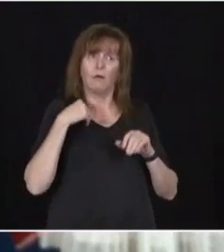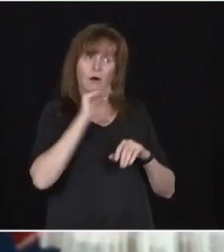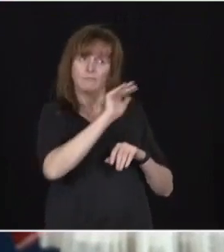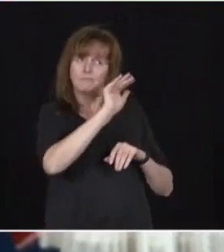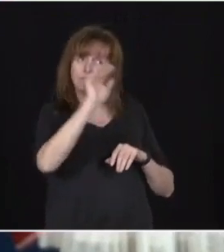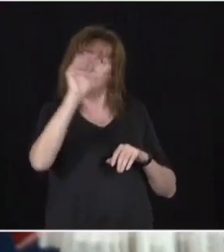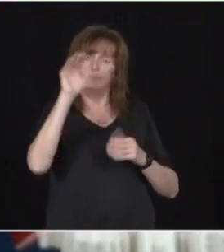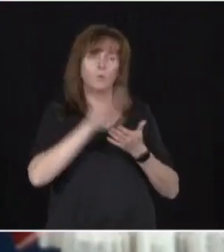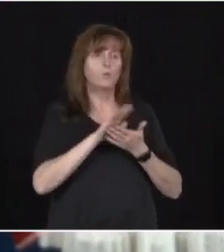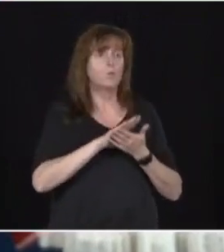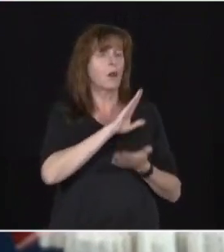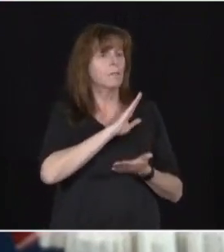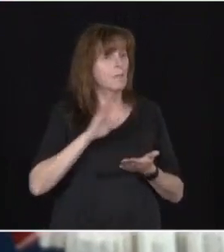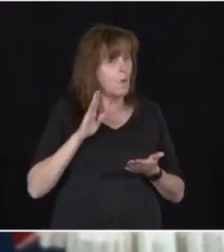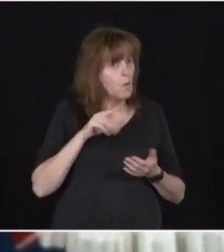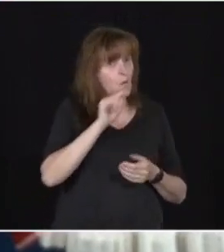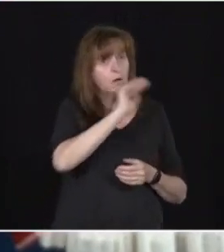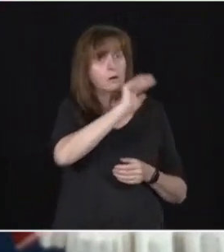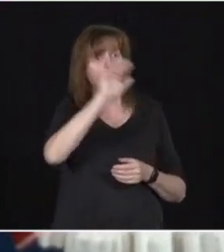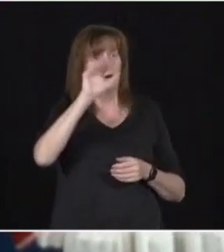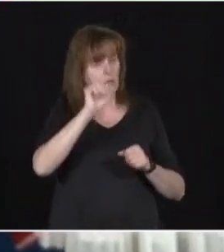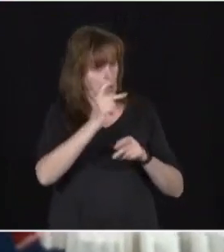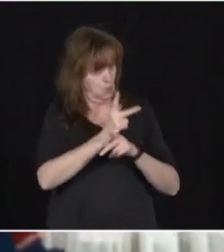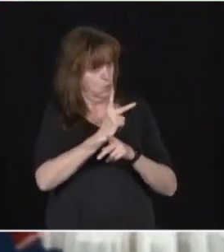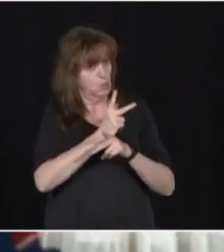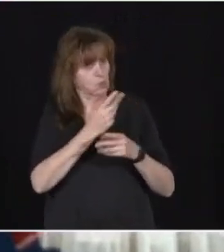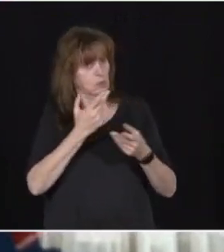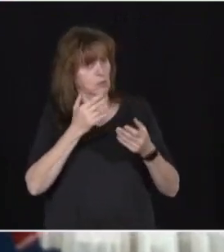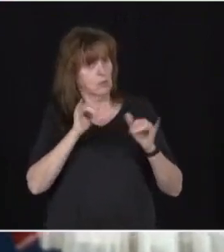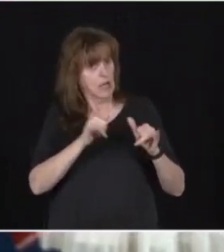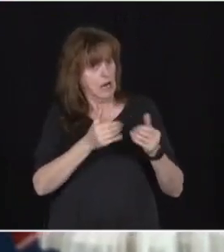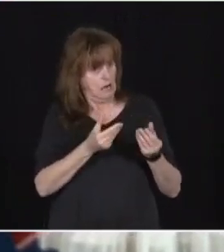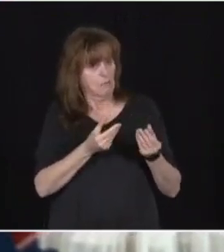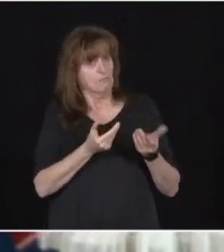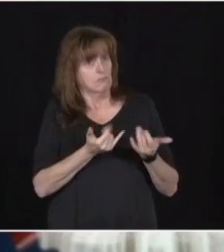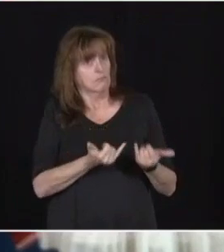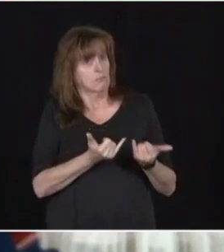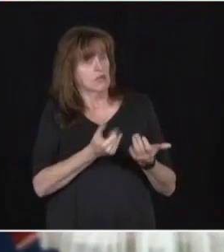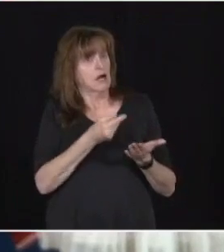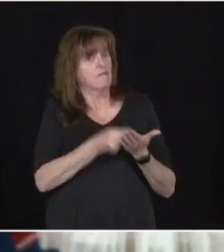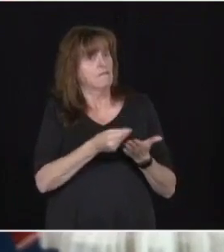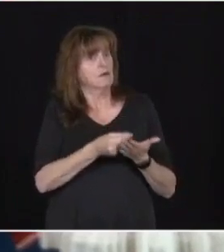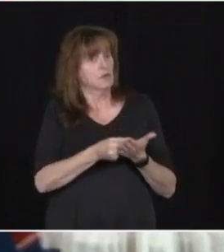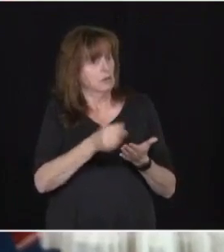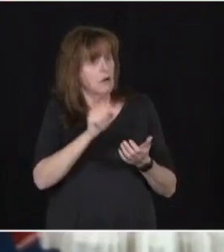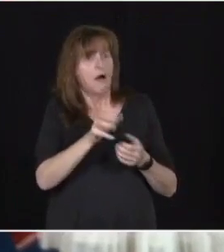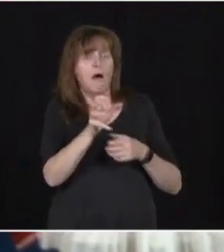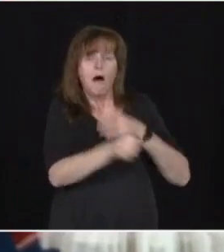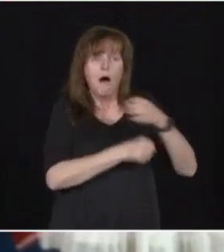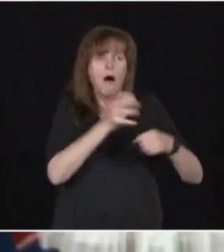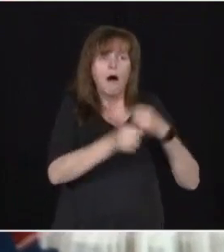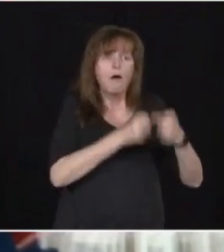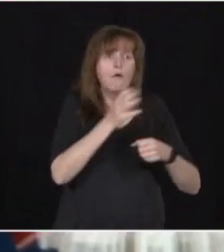school boards to utilize existing funding from the ministry to hire or maintain the continuity of our mental health supports